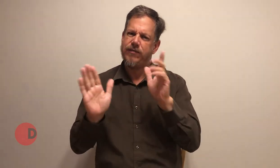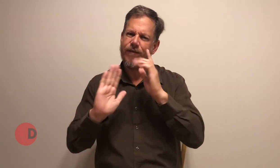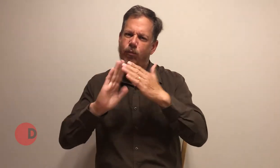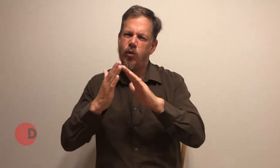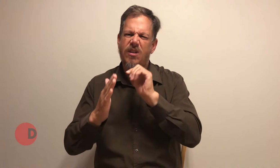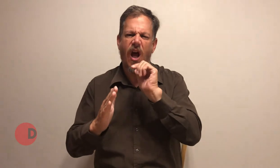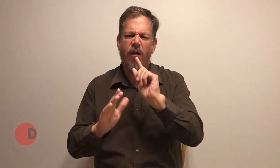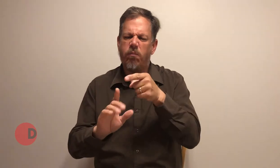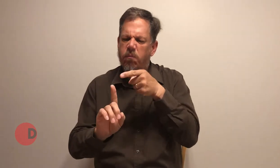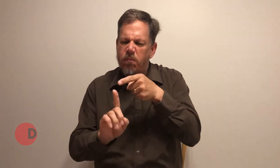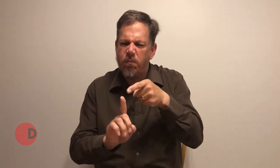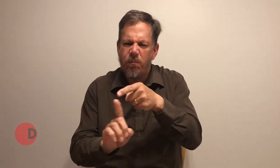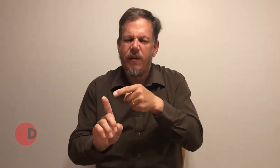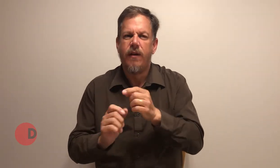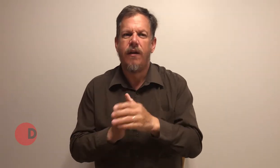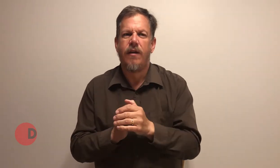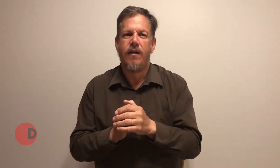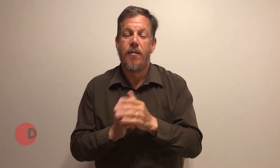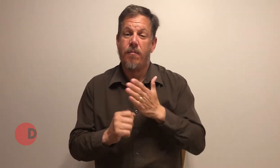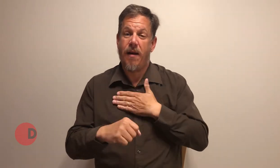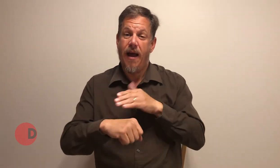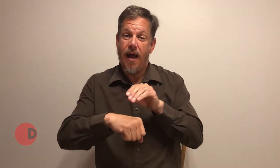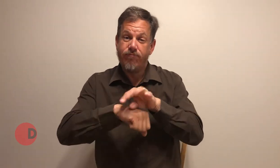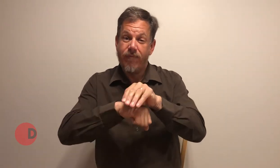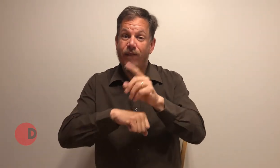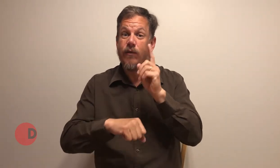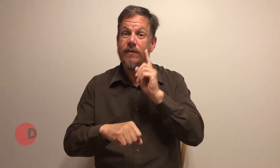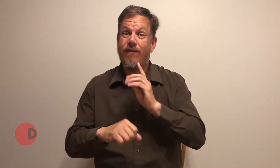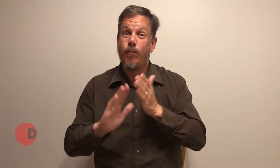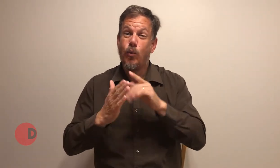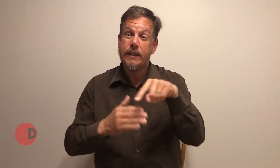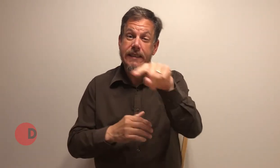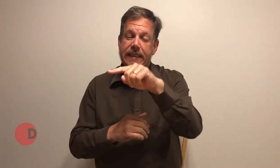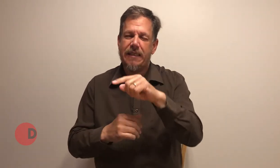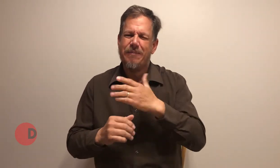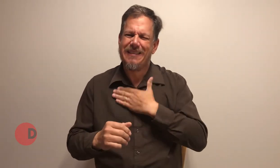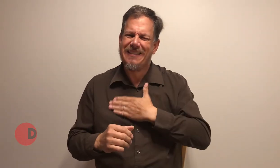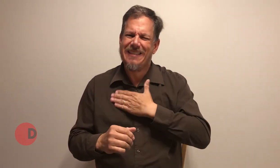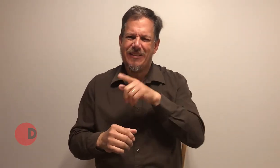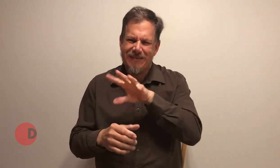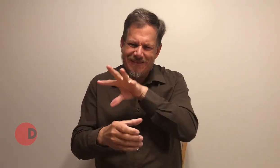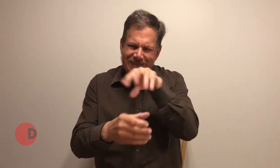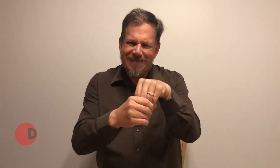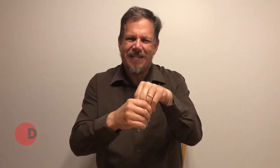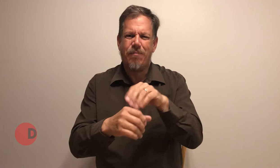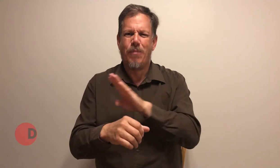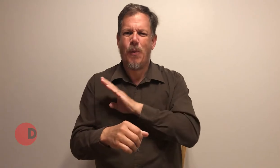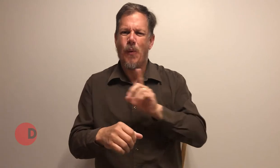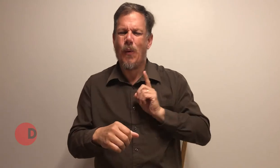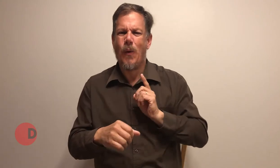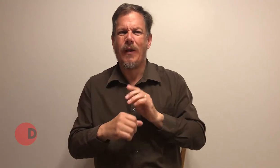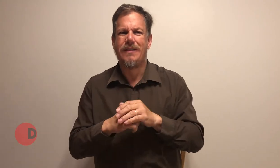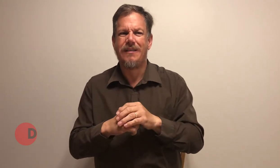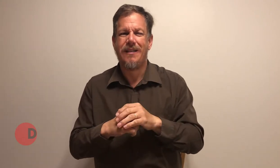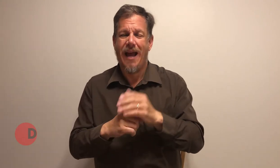not just specific communities. My advice to the Deaf community is to please get involved in Deaf boards.